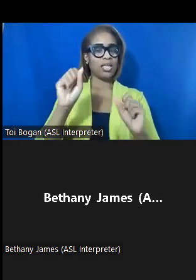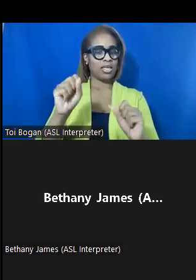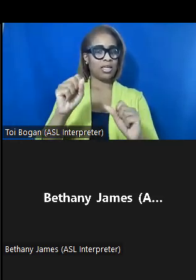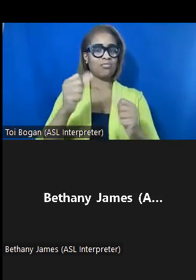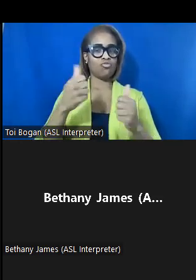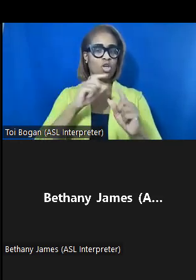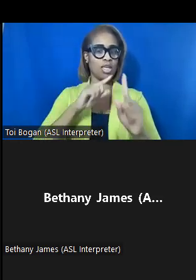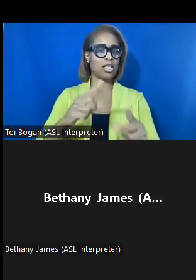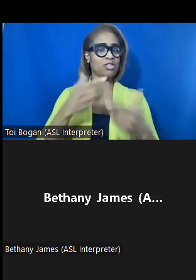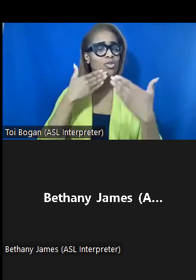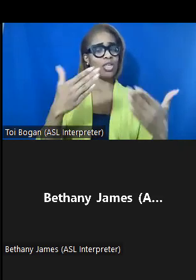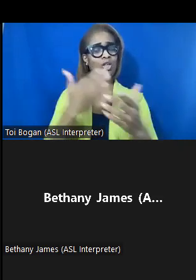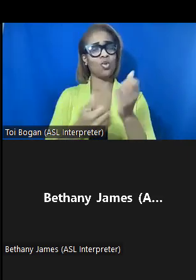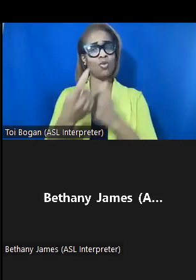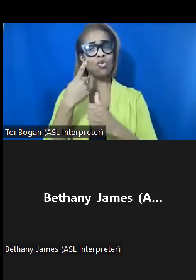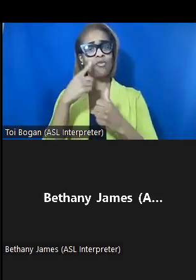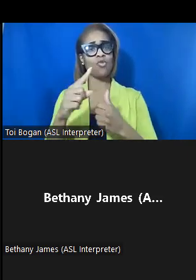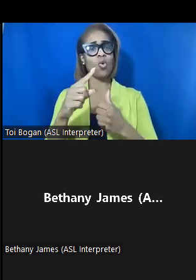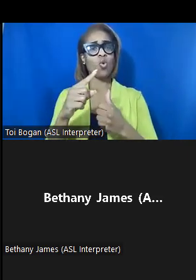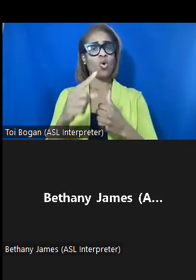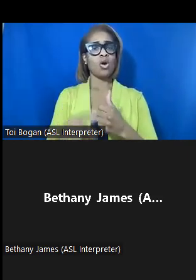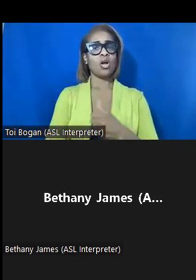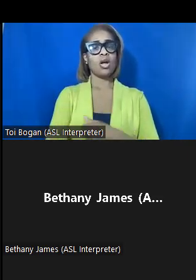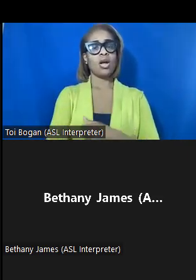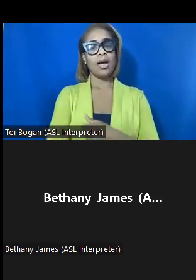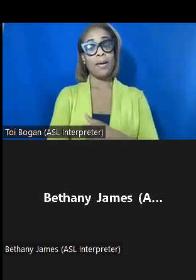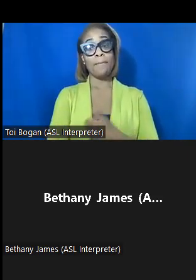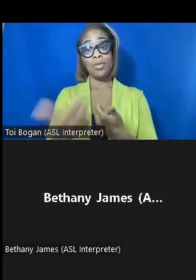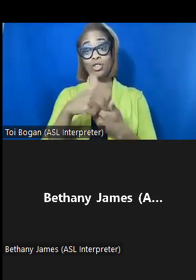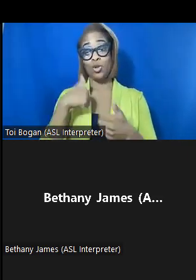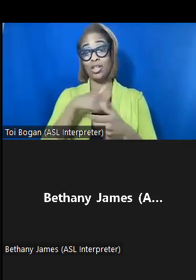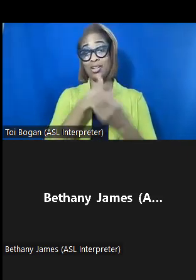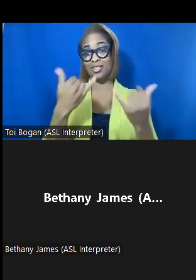Thank you all very much for attending our session today. We're short and sweet.